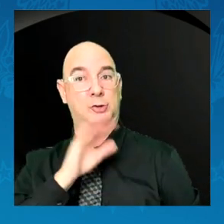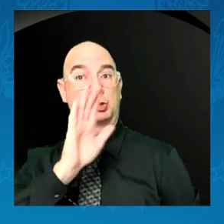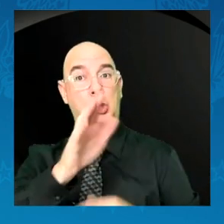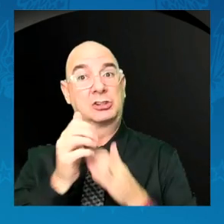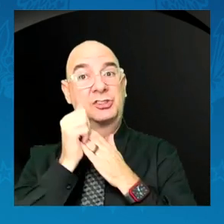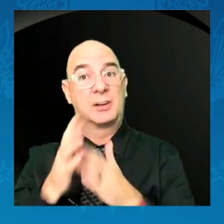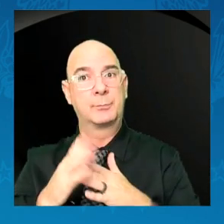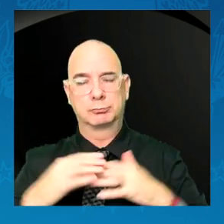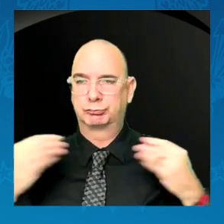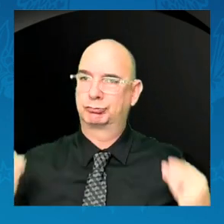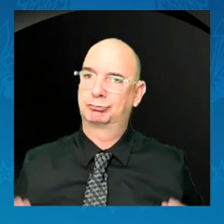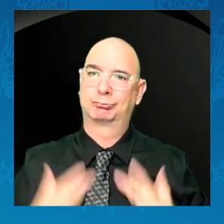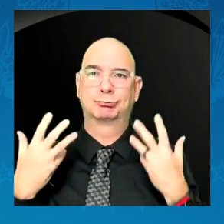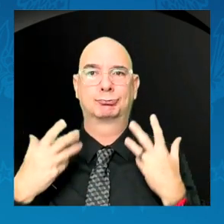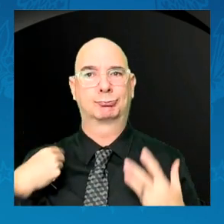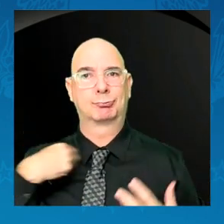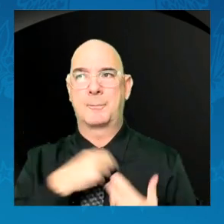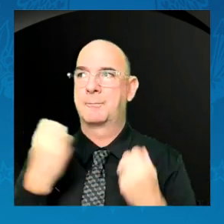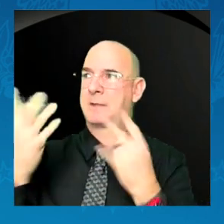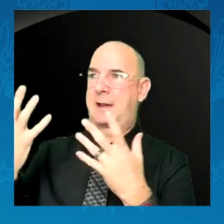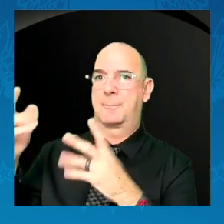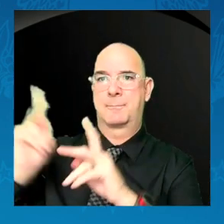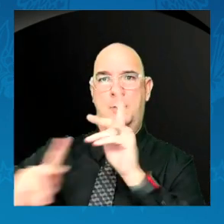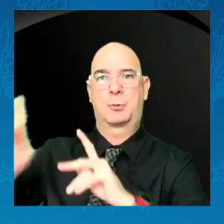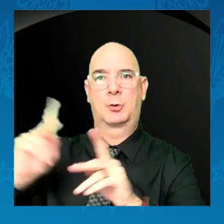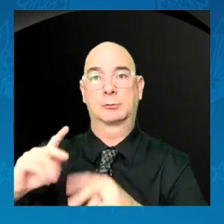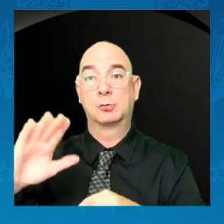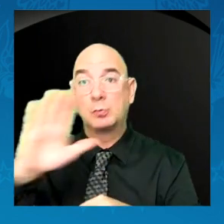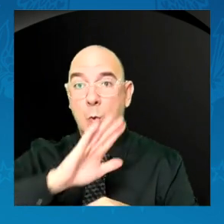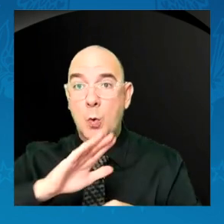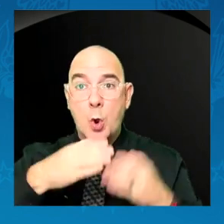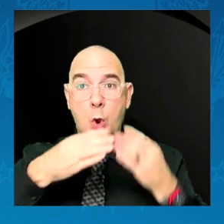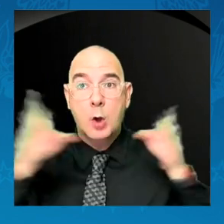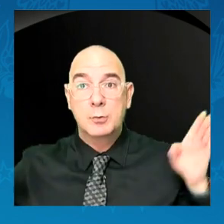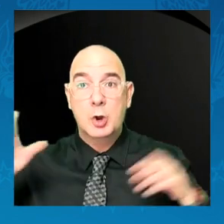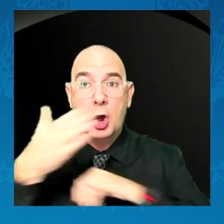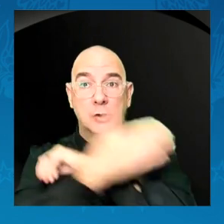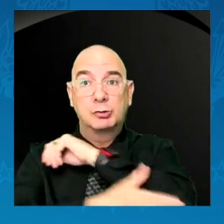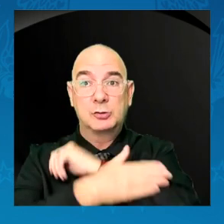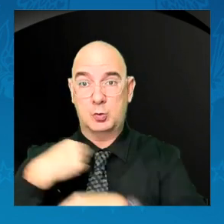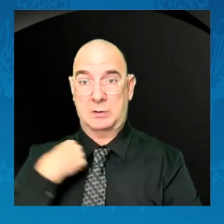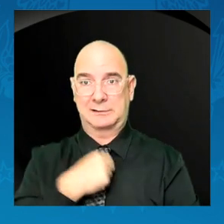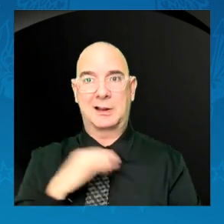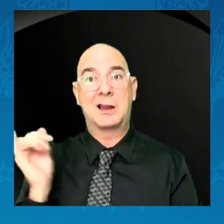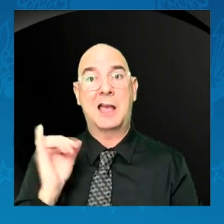but in our country about what we, as the United States do and our role of leadership,